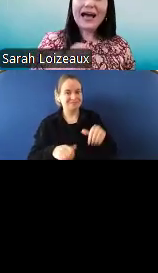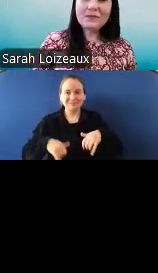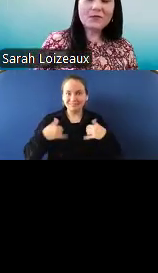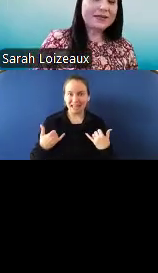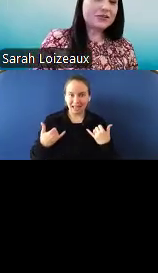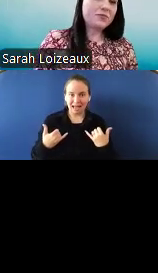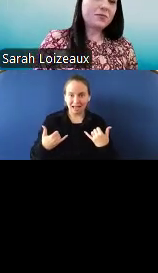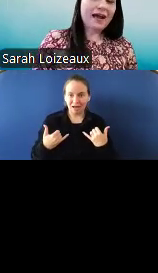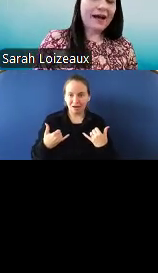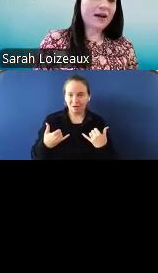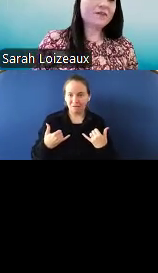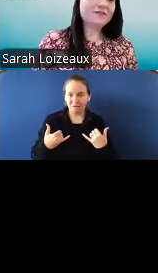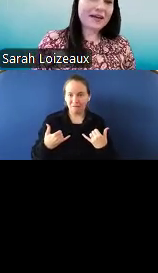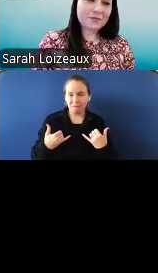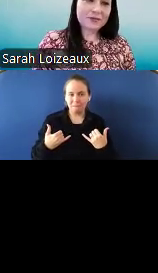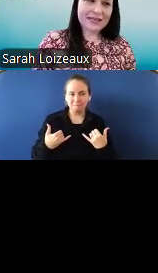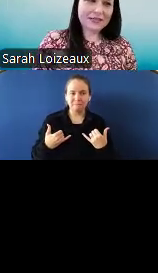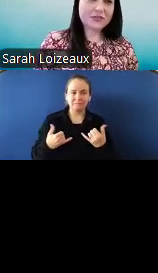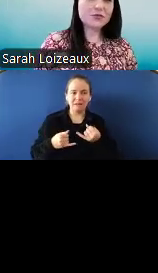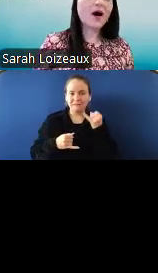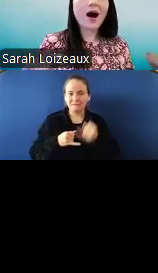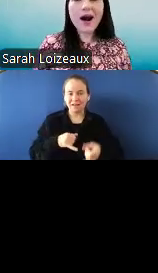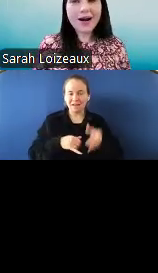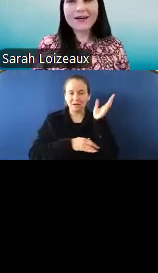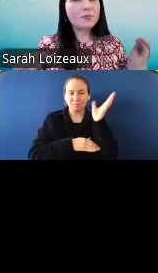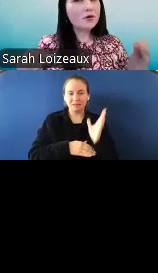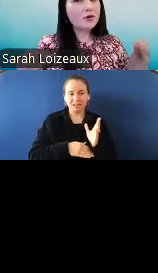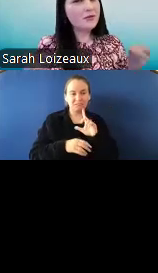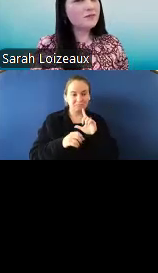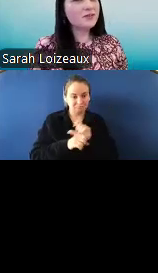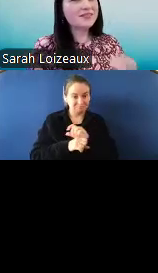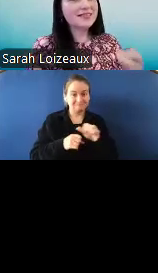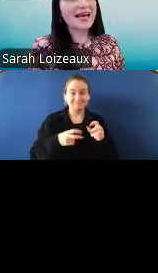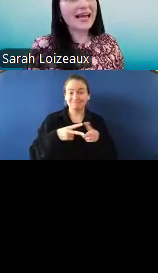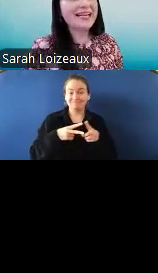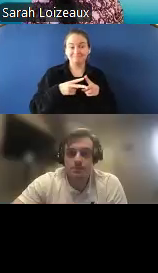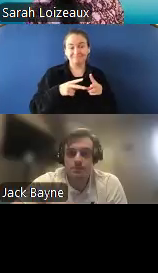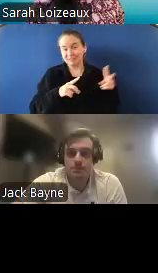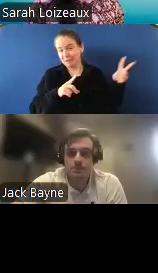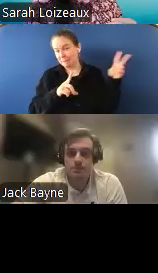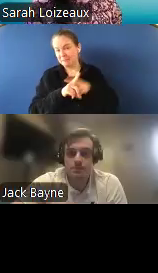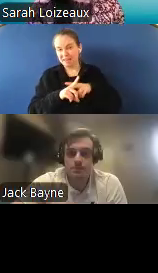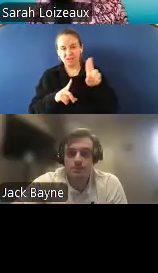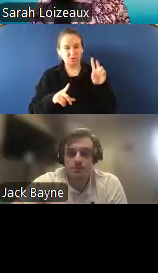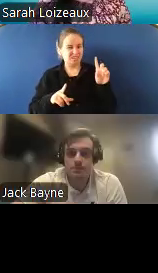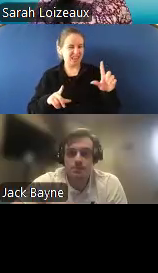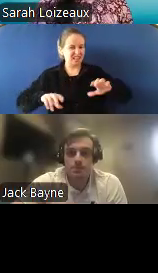I'm going to bring on our final presenters who are putting universal design into action,